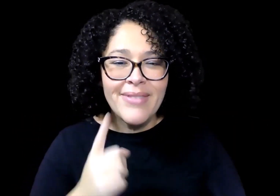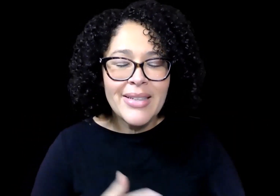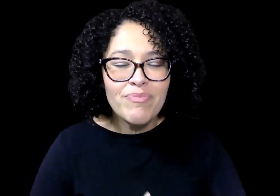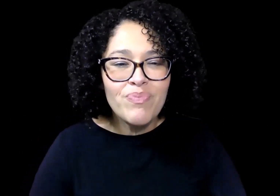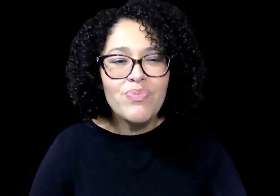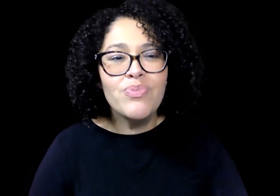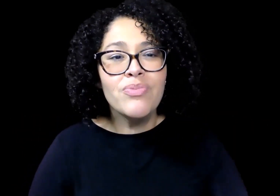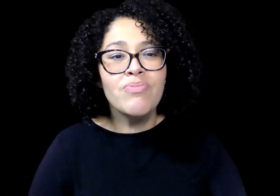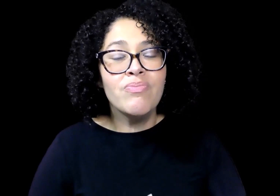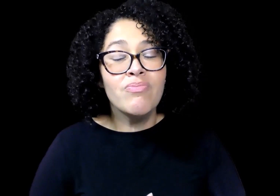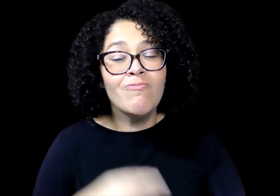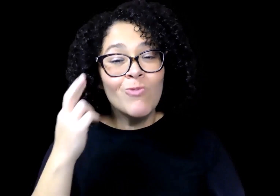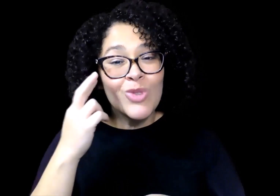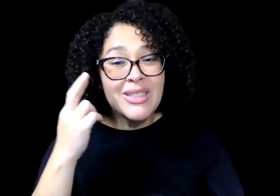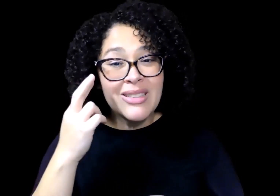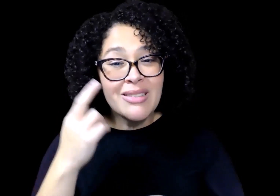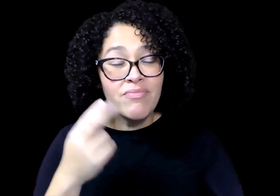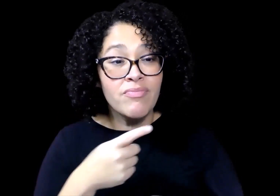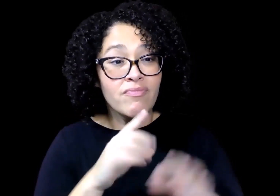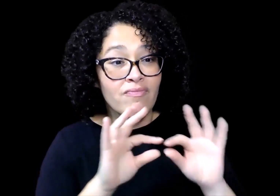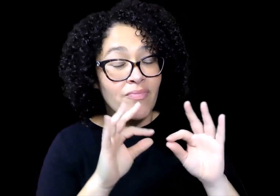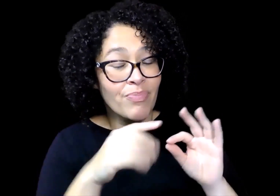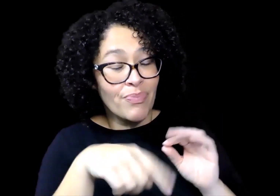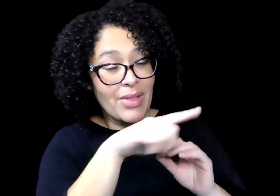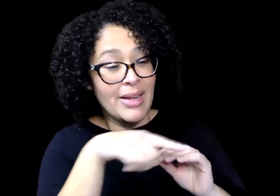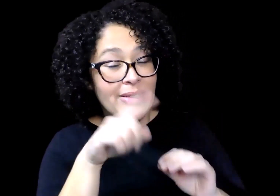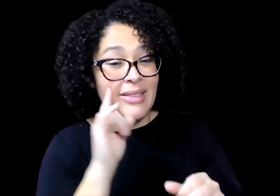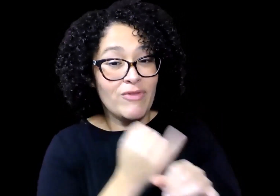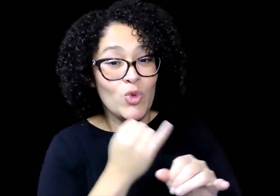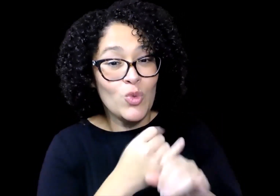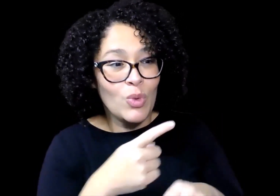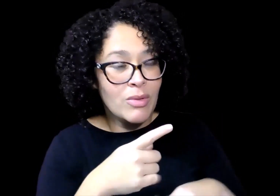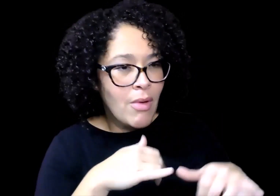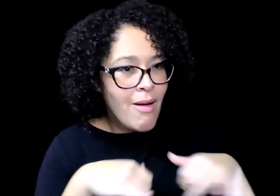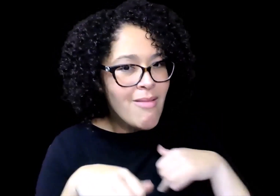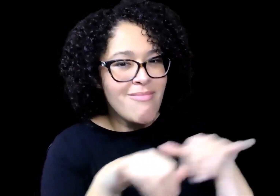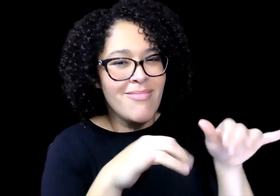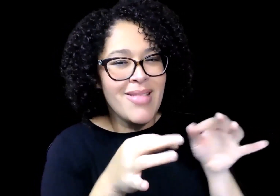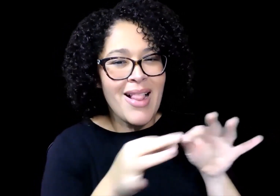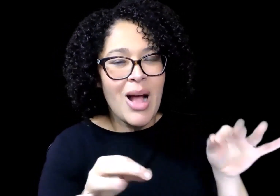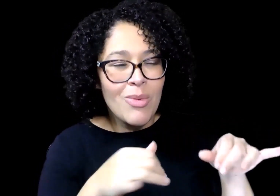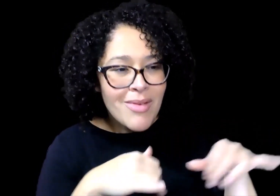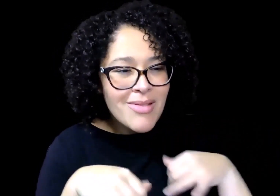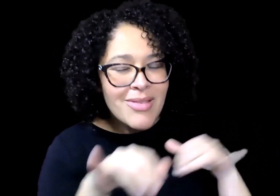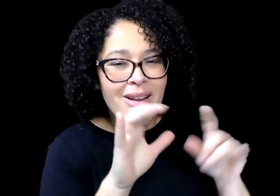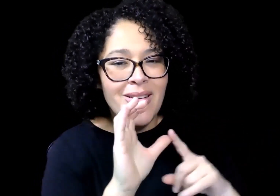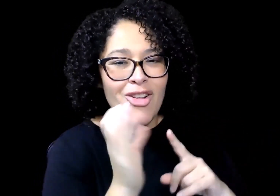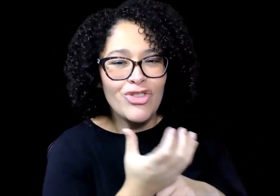I identified at that time as a deaf person and the reason is at the school for the deaf we all